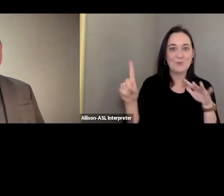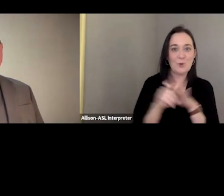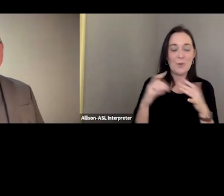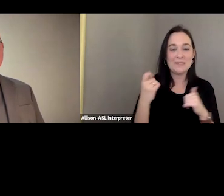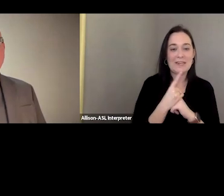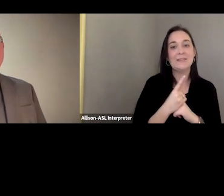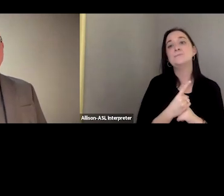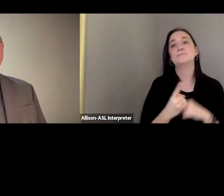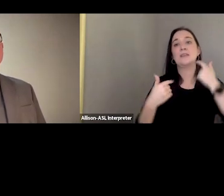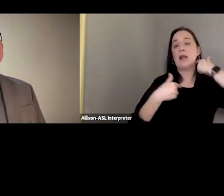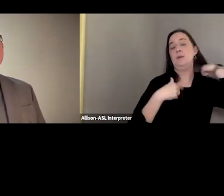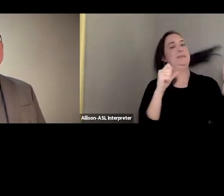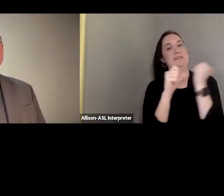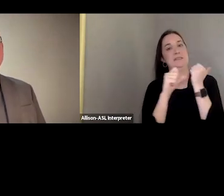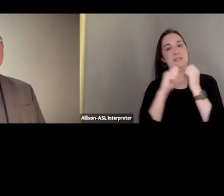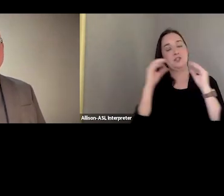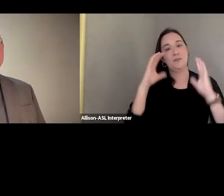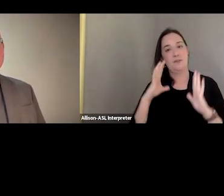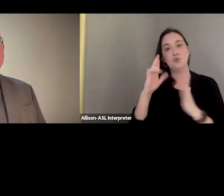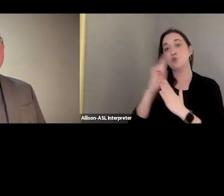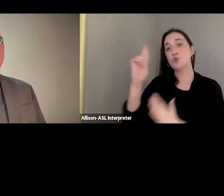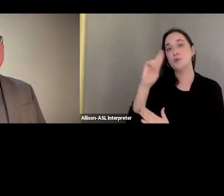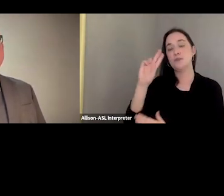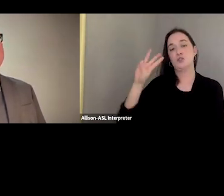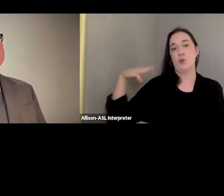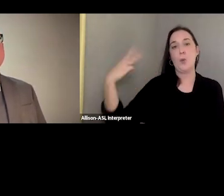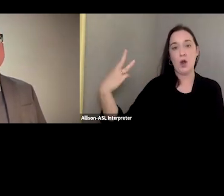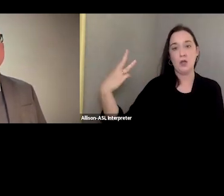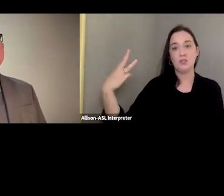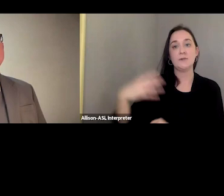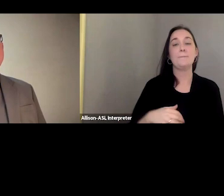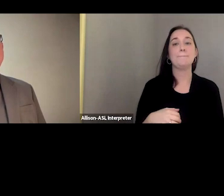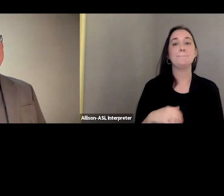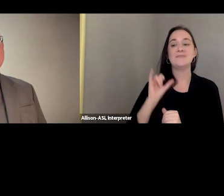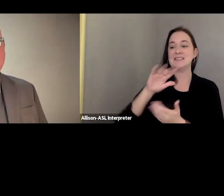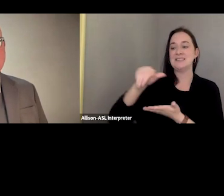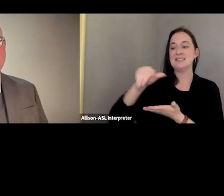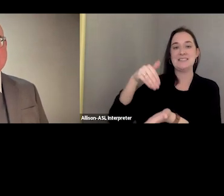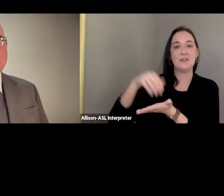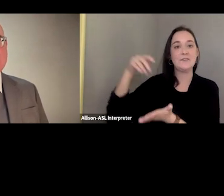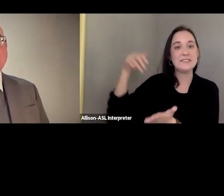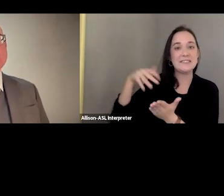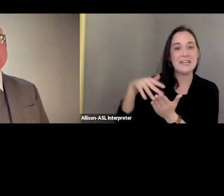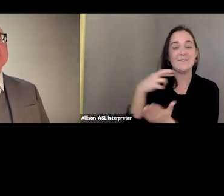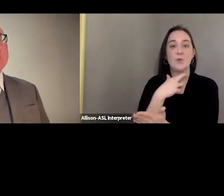And as you mentioned, I'm on the University of Washington at a place called the center for the Study of Health and Risk Behaviors, which is